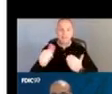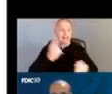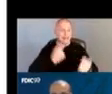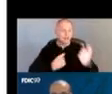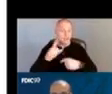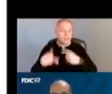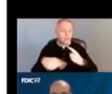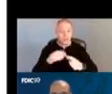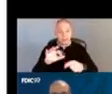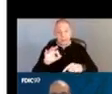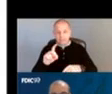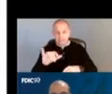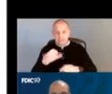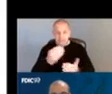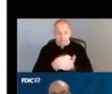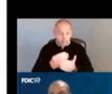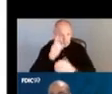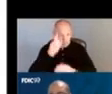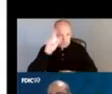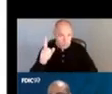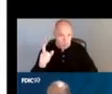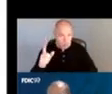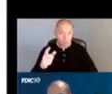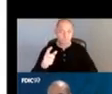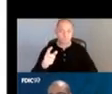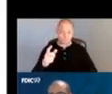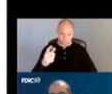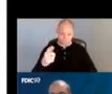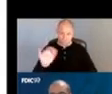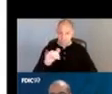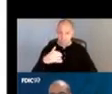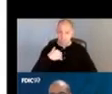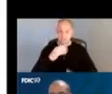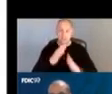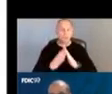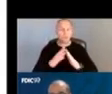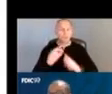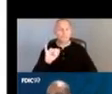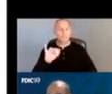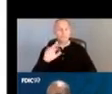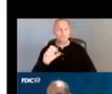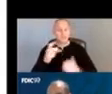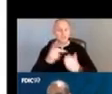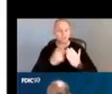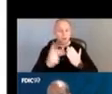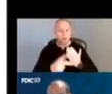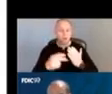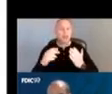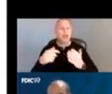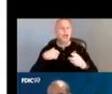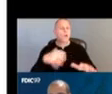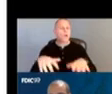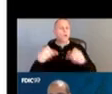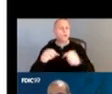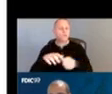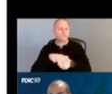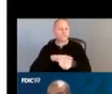FDIC Money Smart. We also have a community affairs program that holds regional events throughout the country.